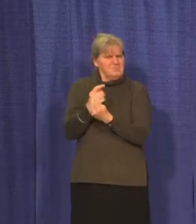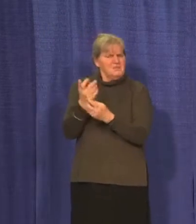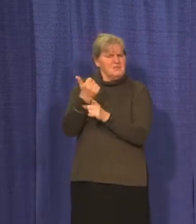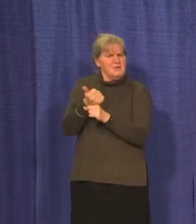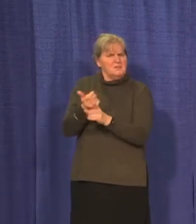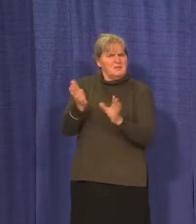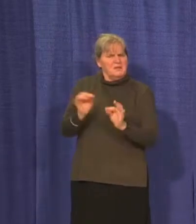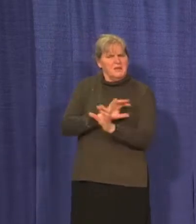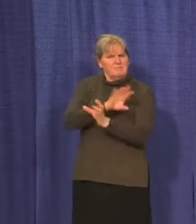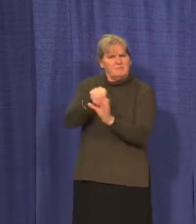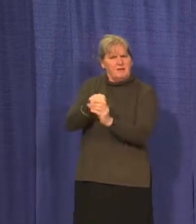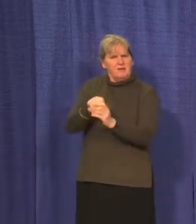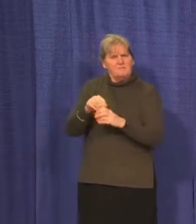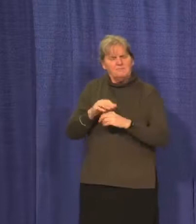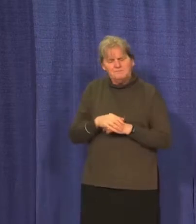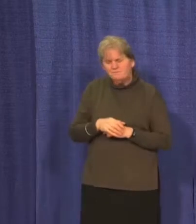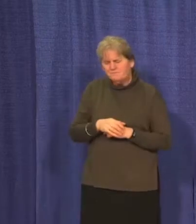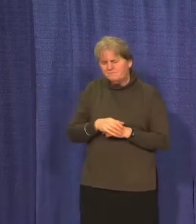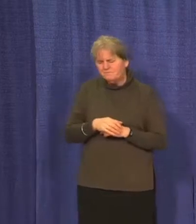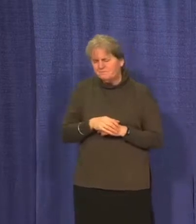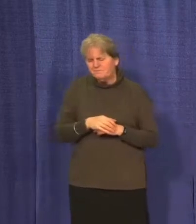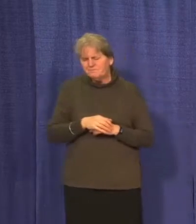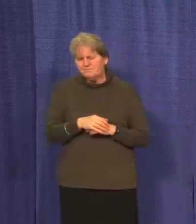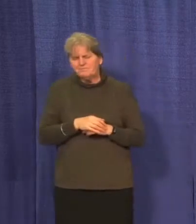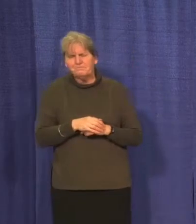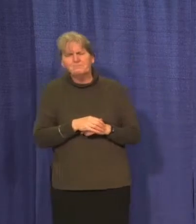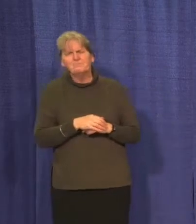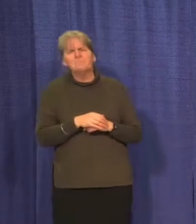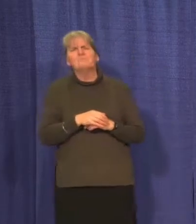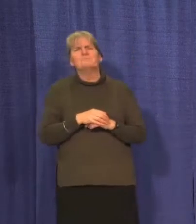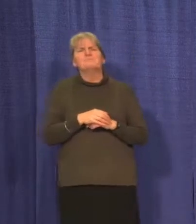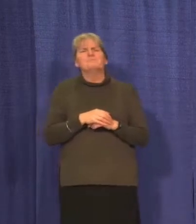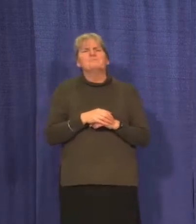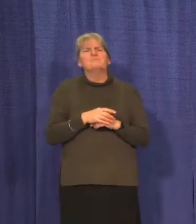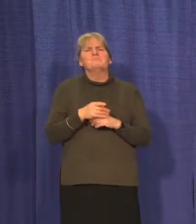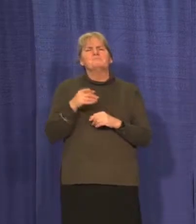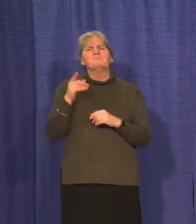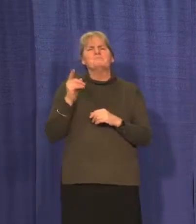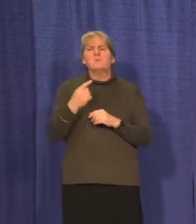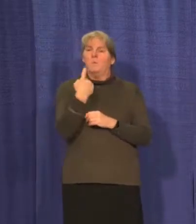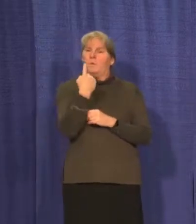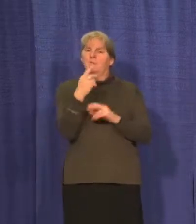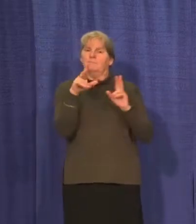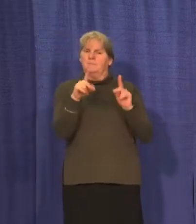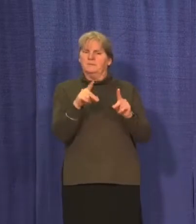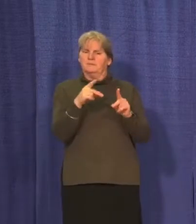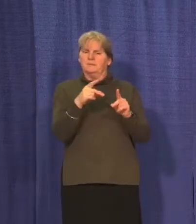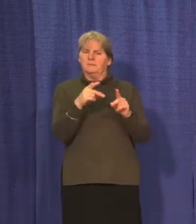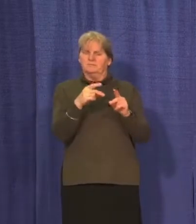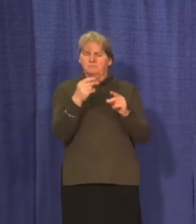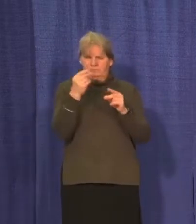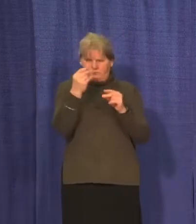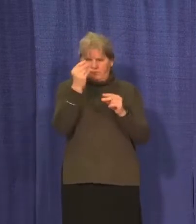massive effort to vaccinate and protect Yukon residents from the virus. One individual told the team